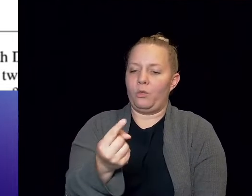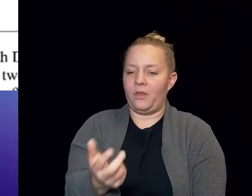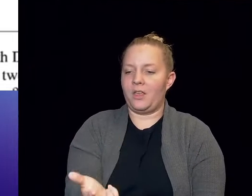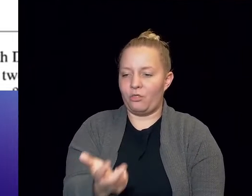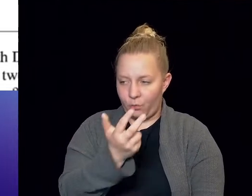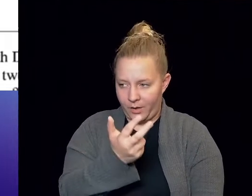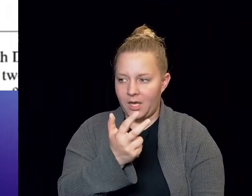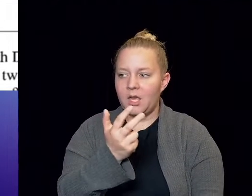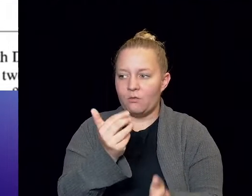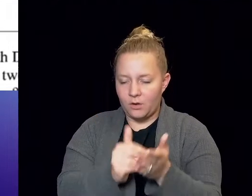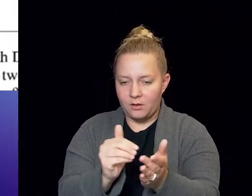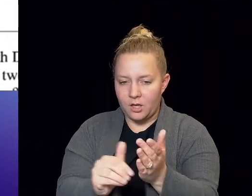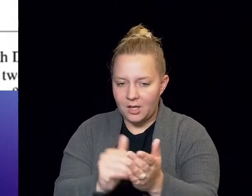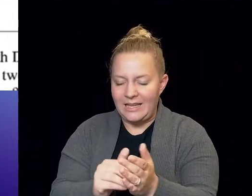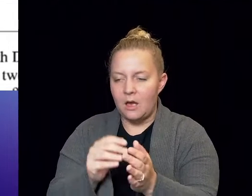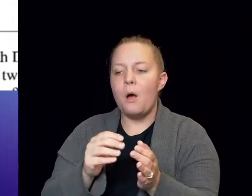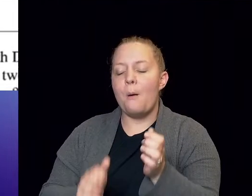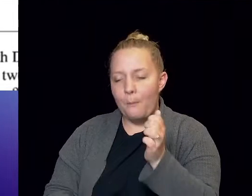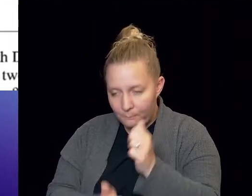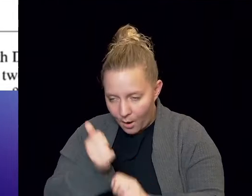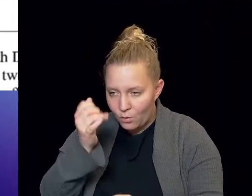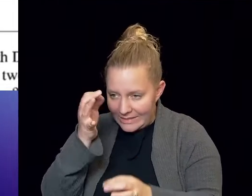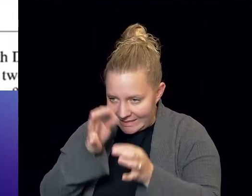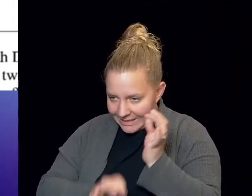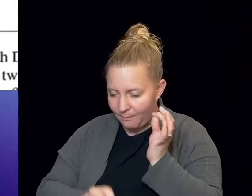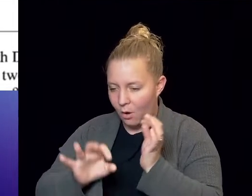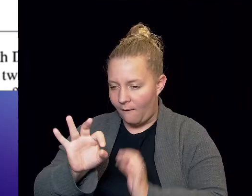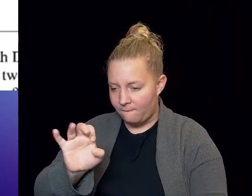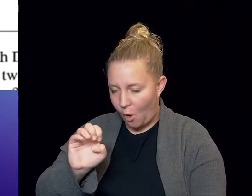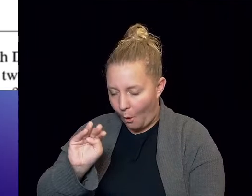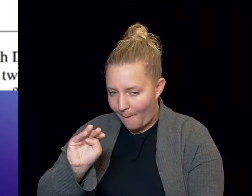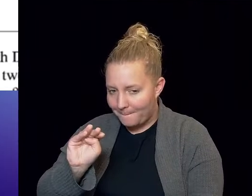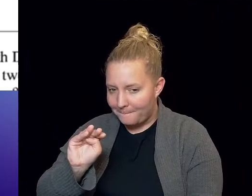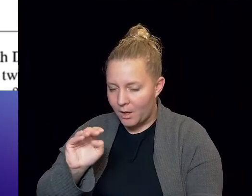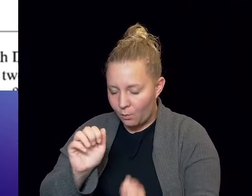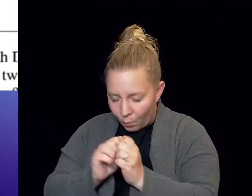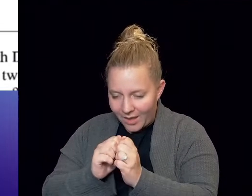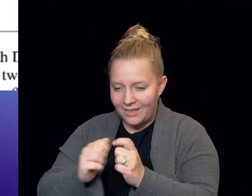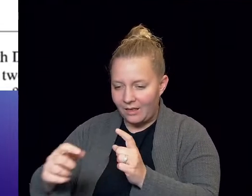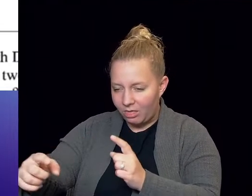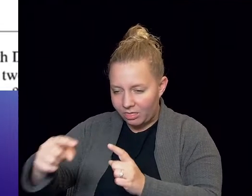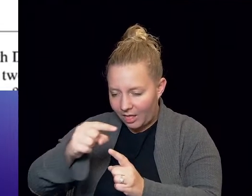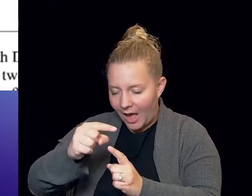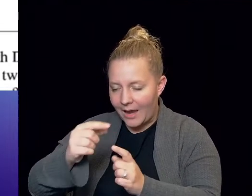of that .3 with a bar notation up above. All right, now that we have our vocabulary words,